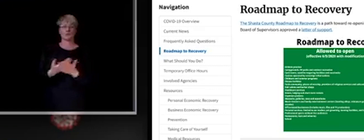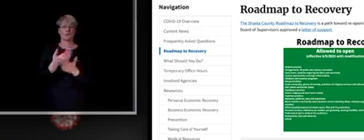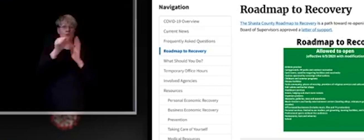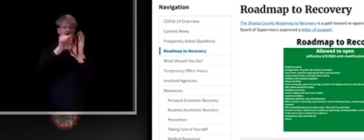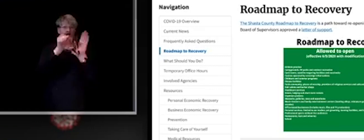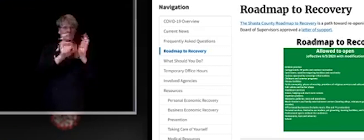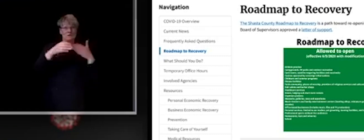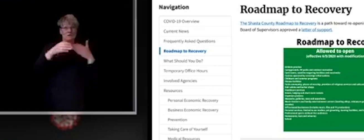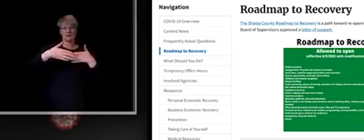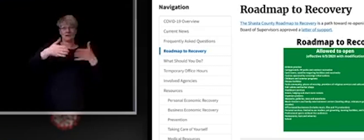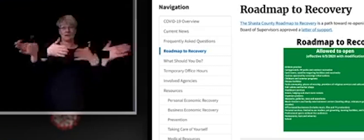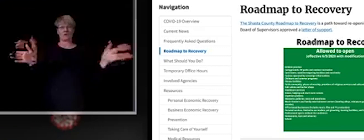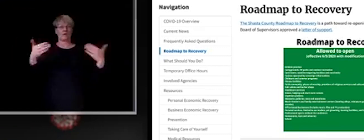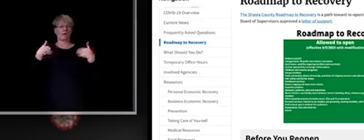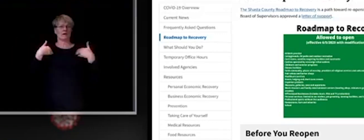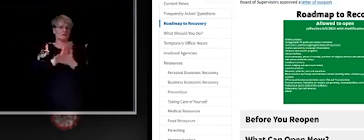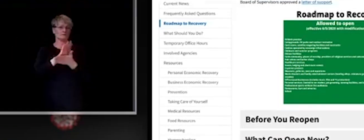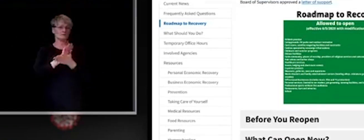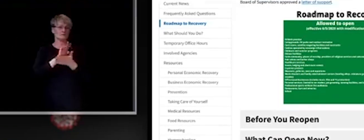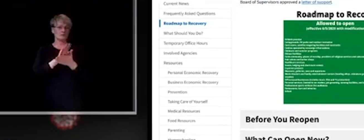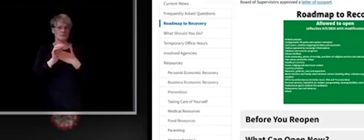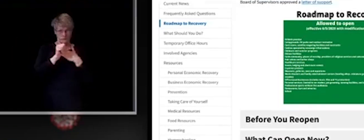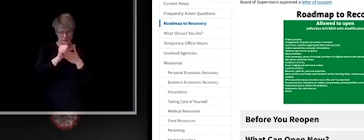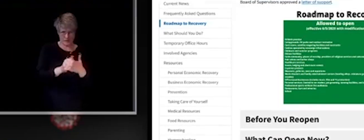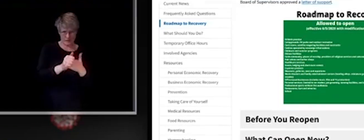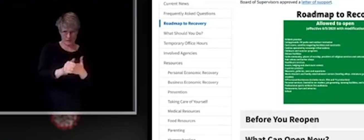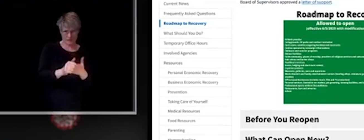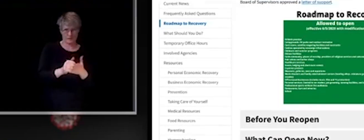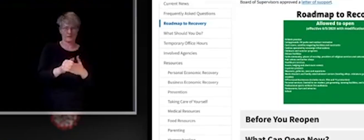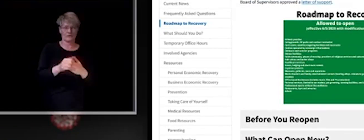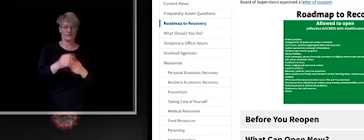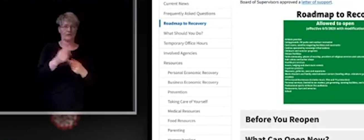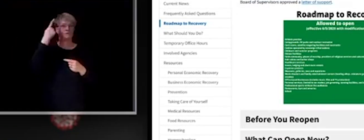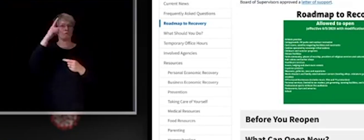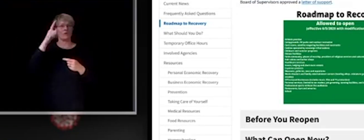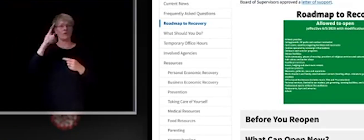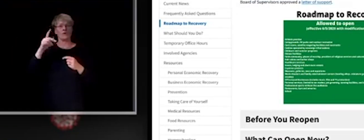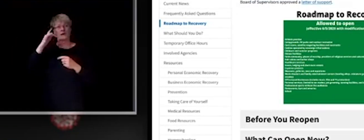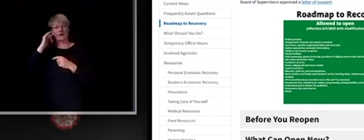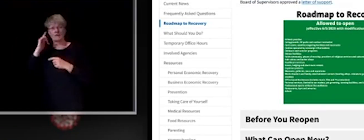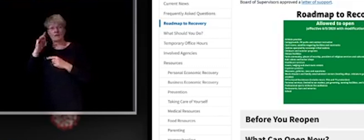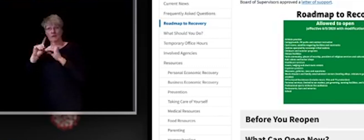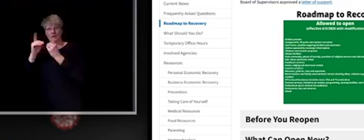Department of Public Health and the California Department of Education. There’s day camp